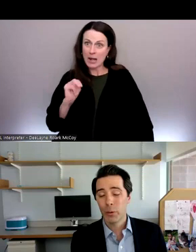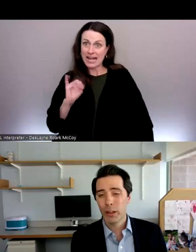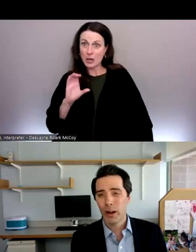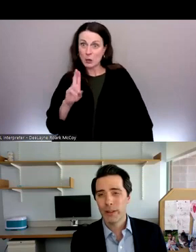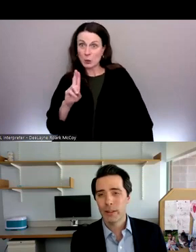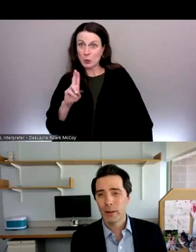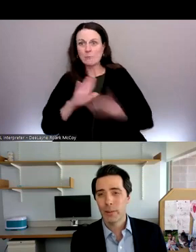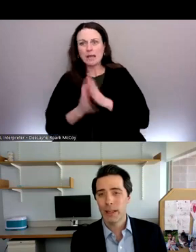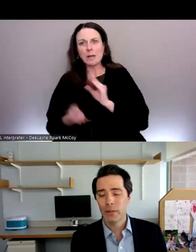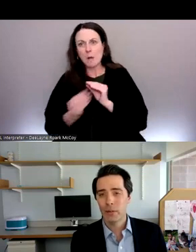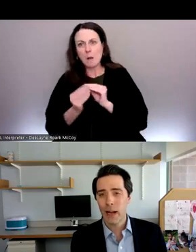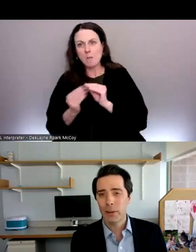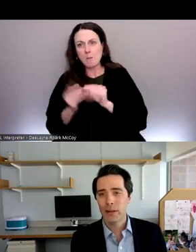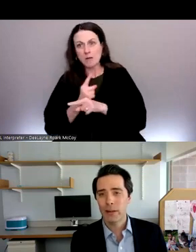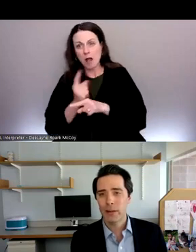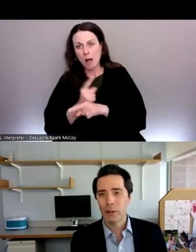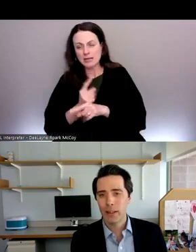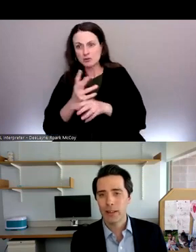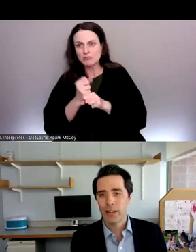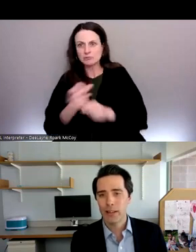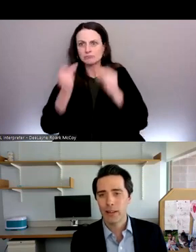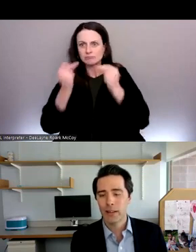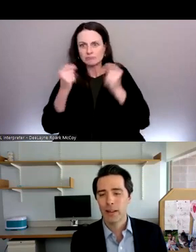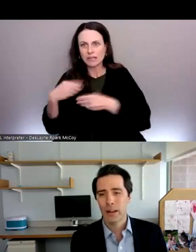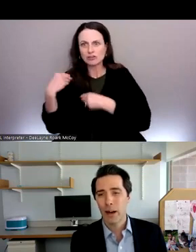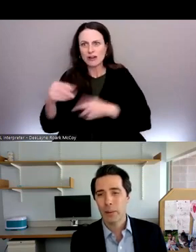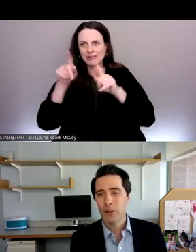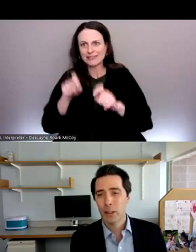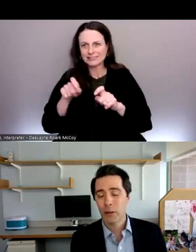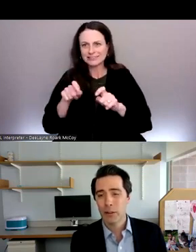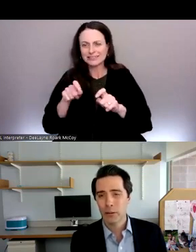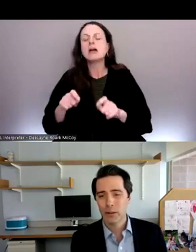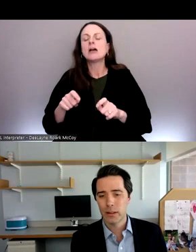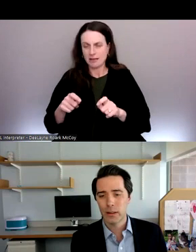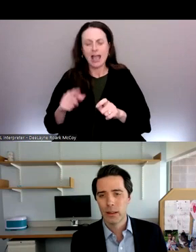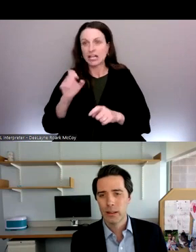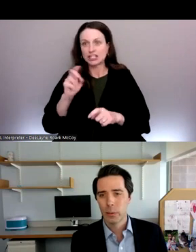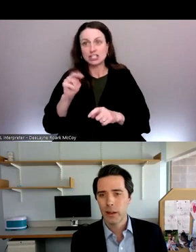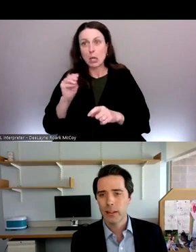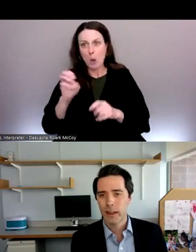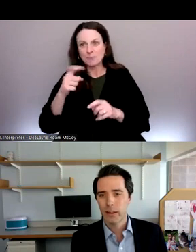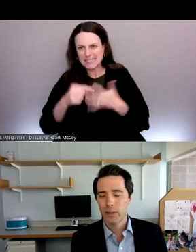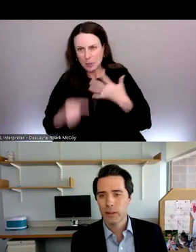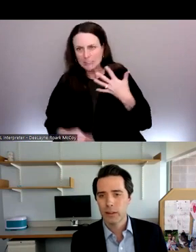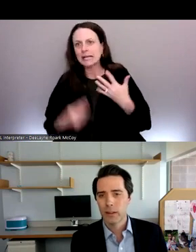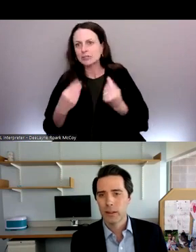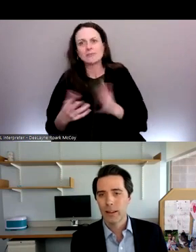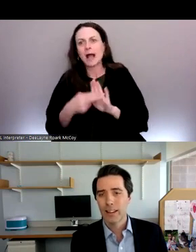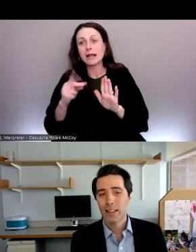more and more common to obtain rapid genetic testing and Rapid genome